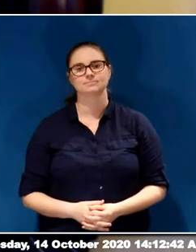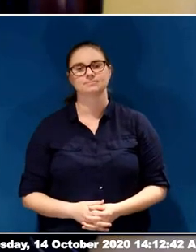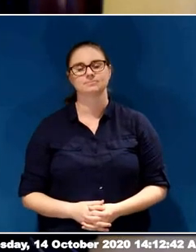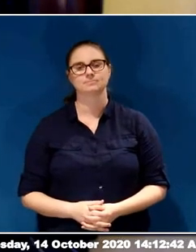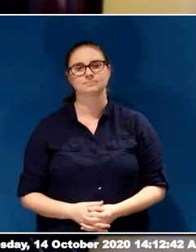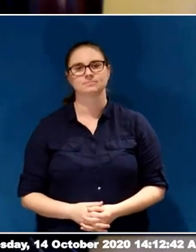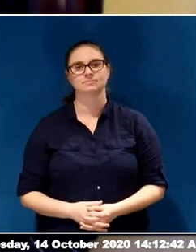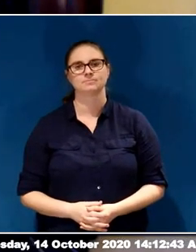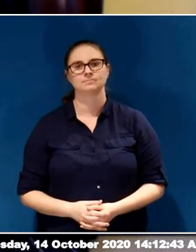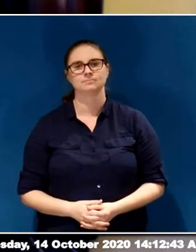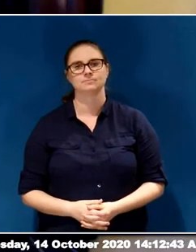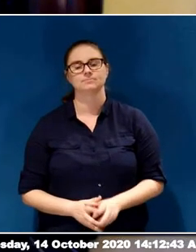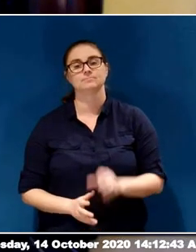the Commissioners have read.